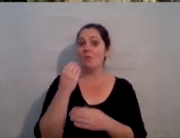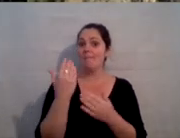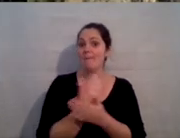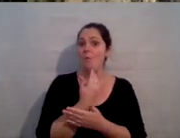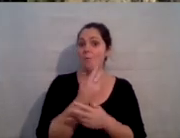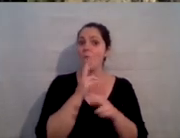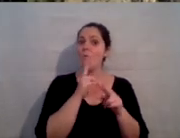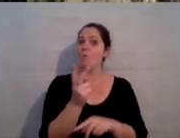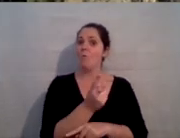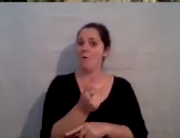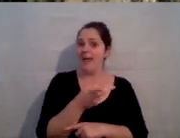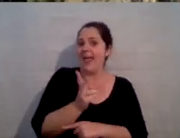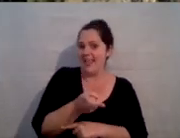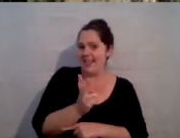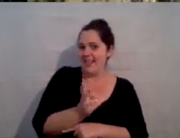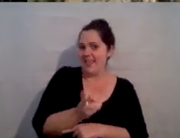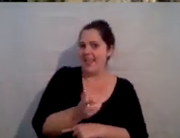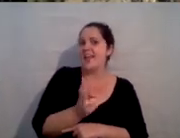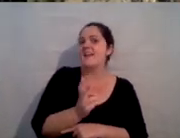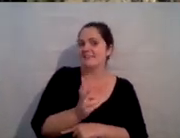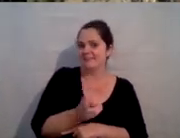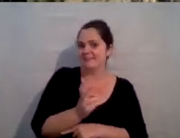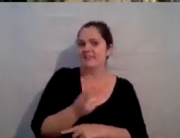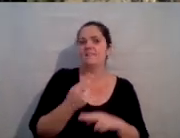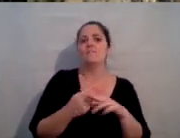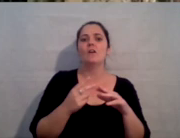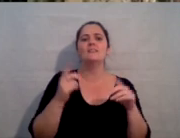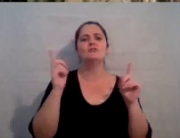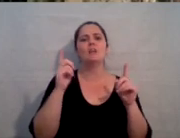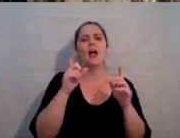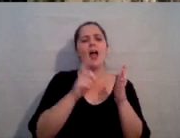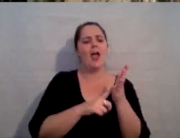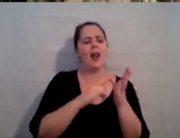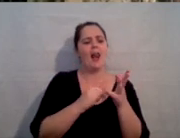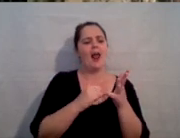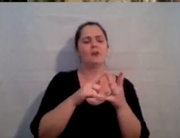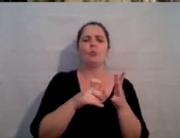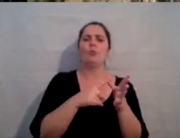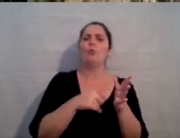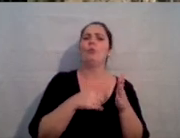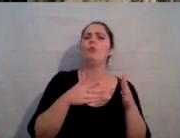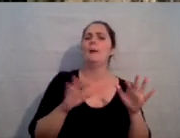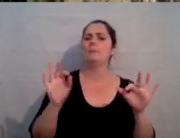some very fairly conventional classical poses today, for the next session that's coming up next week when we go to Sudden Bodies and we talk about